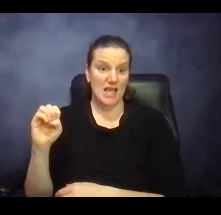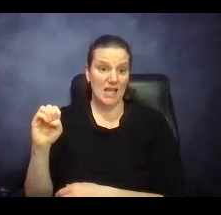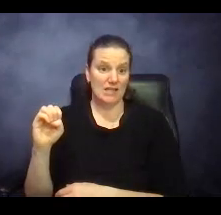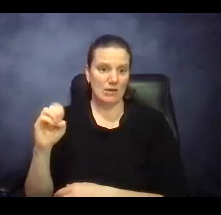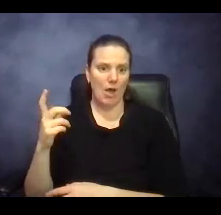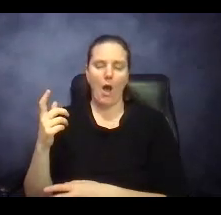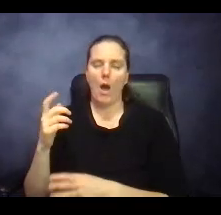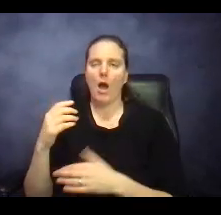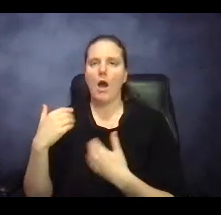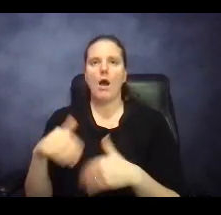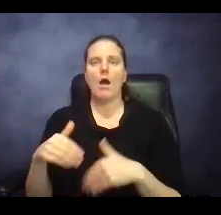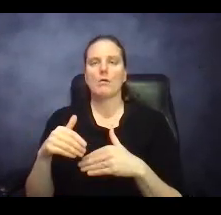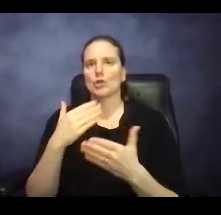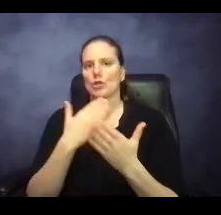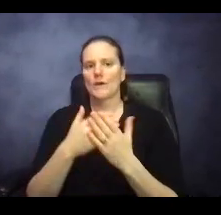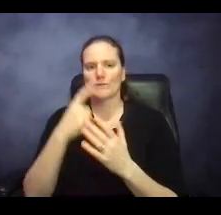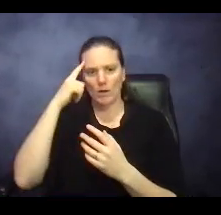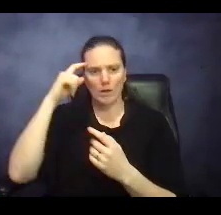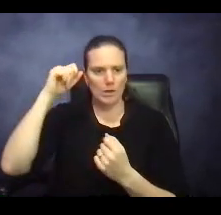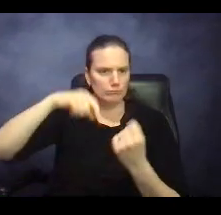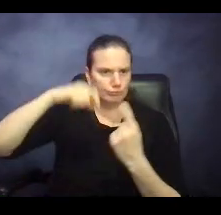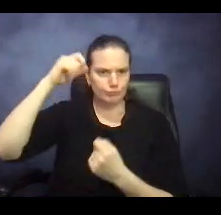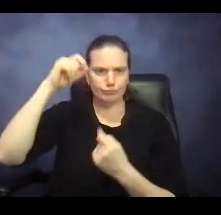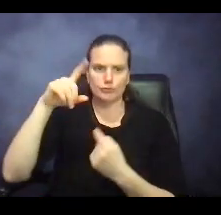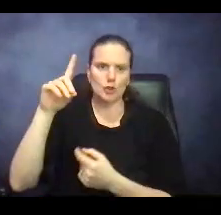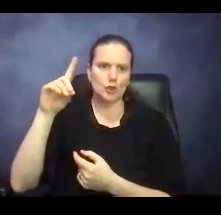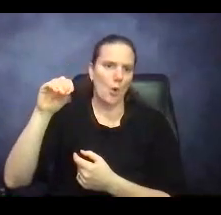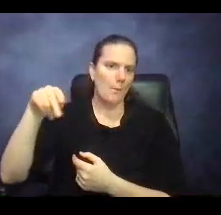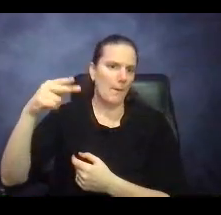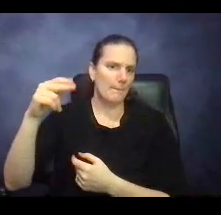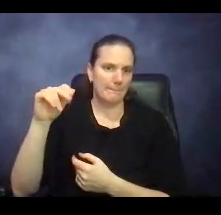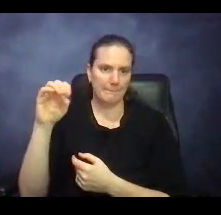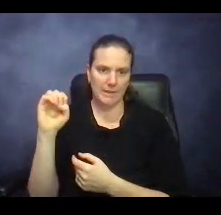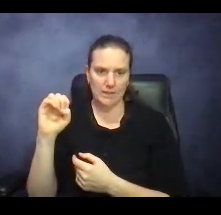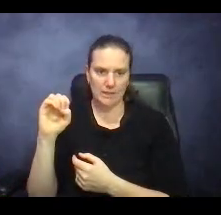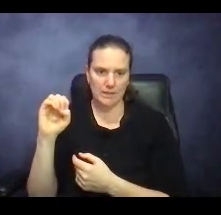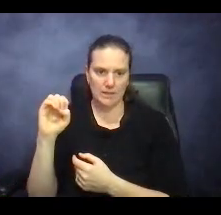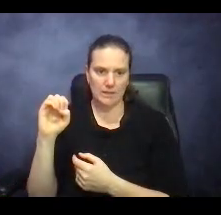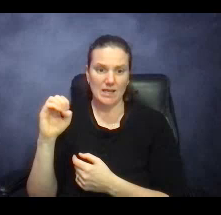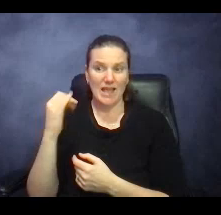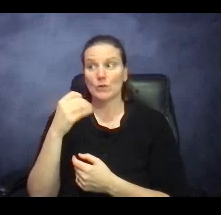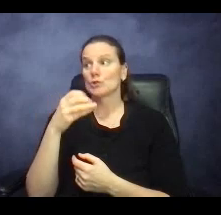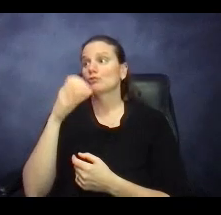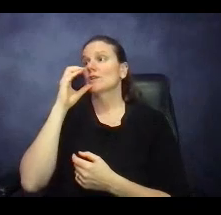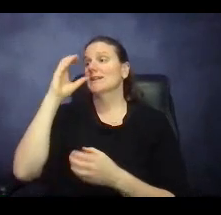of dopamine serotonin in the brain. So it's, if you're gonna drink caffeine, drinking green tea